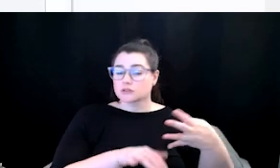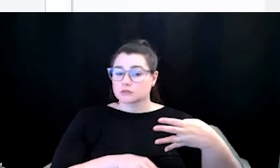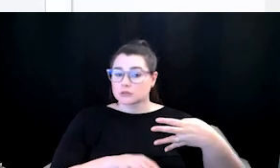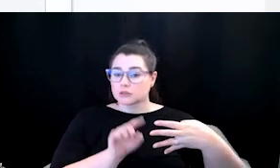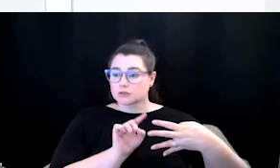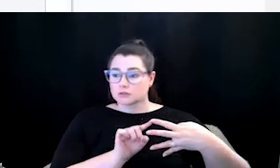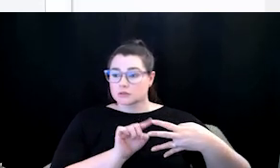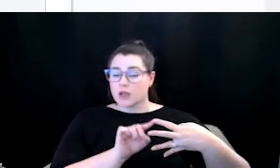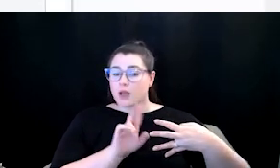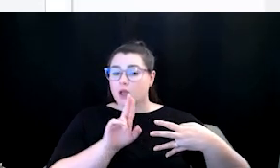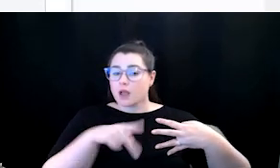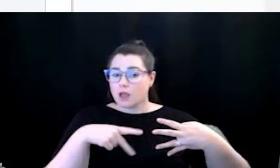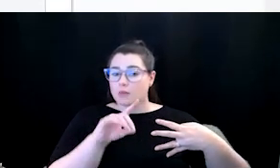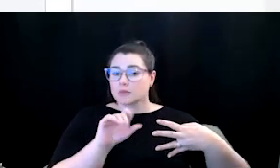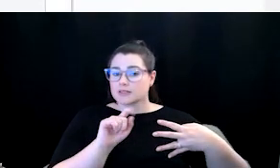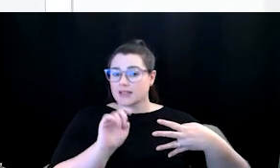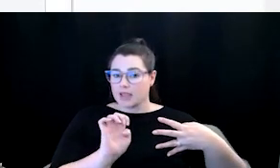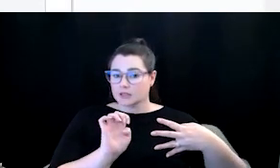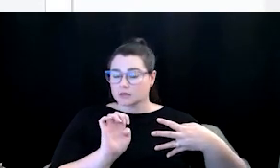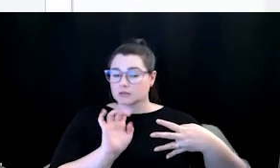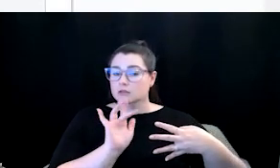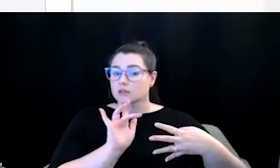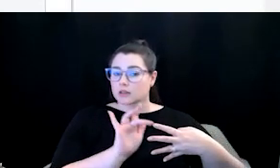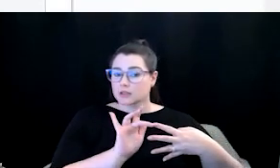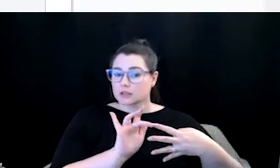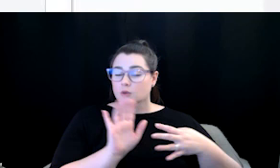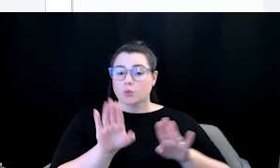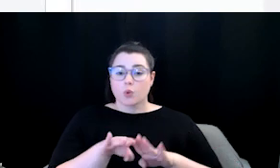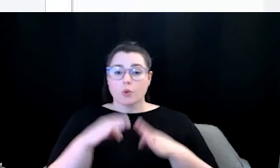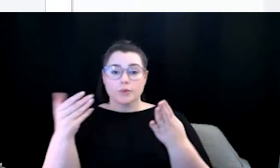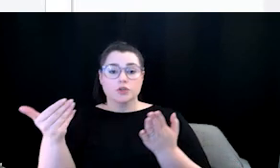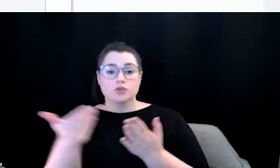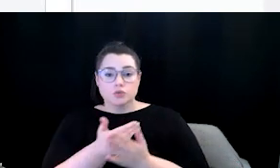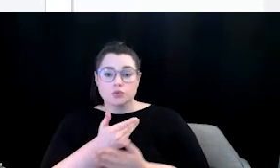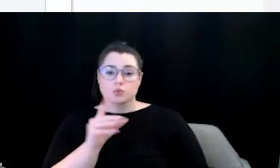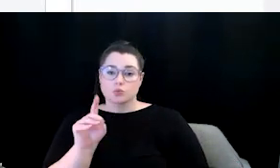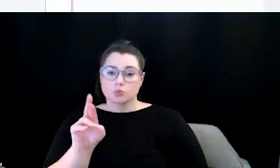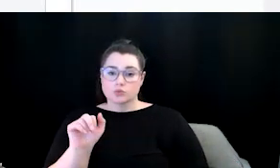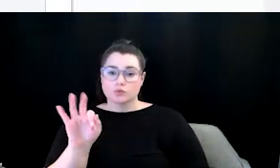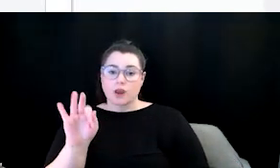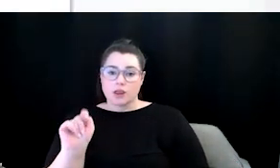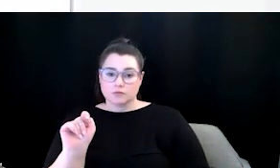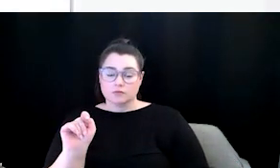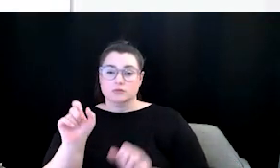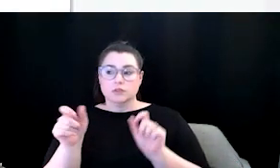And this will open a new draft of your proposal. And this is where you can start updating your sections.